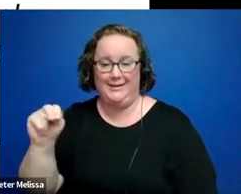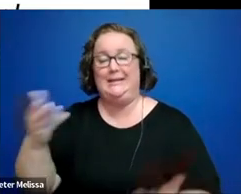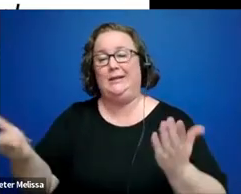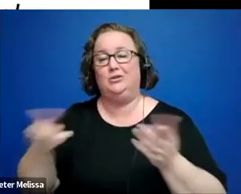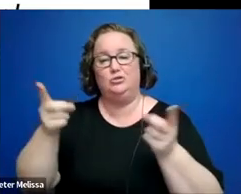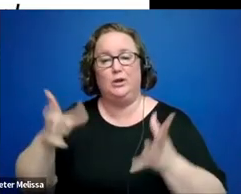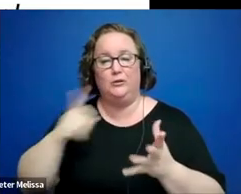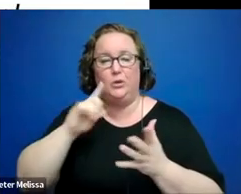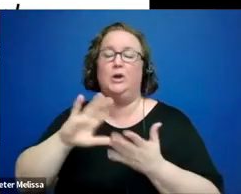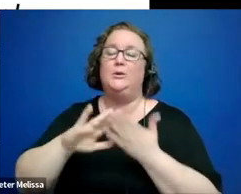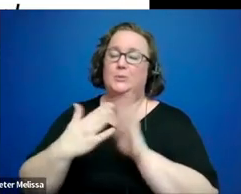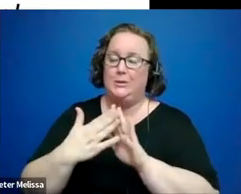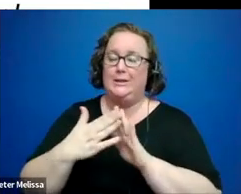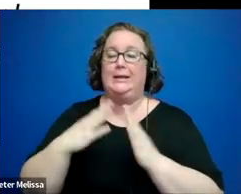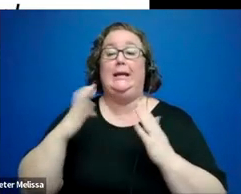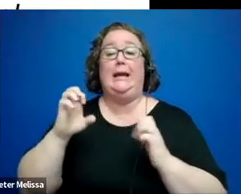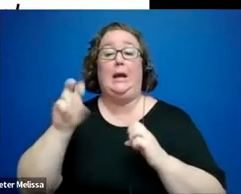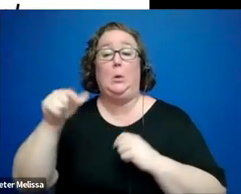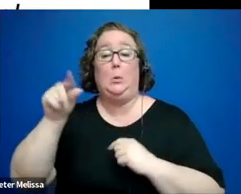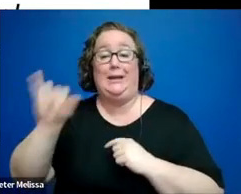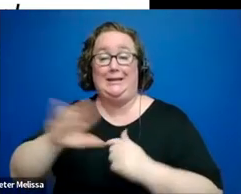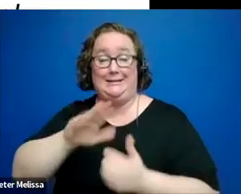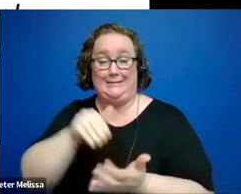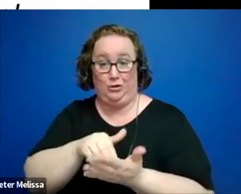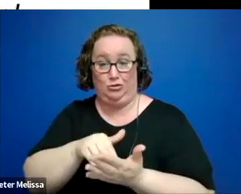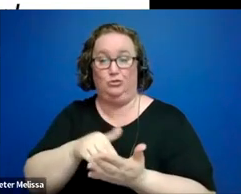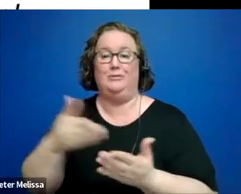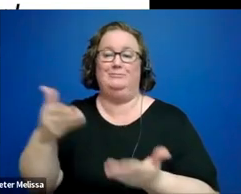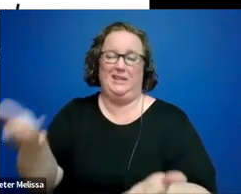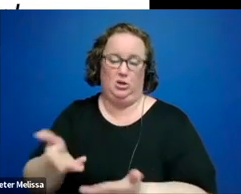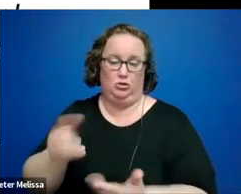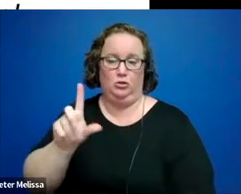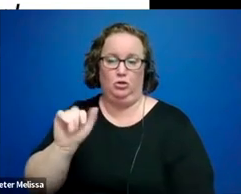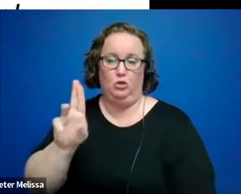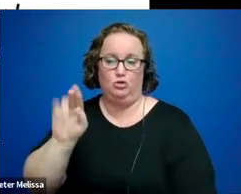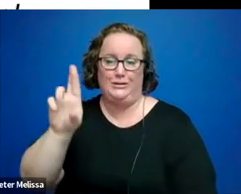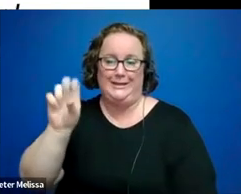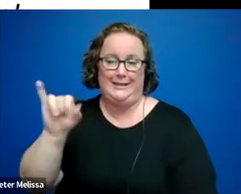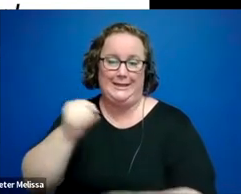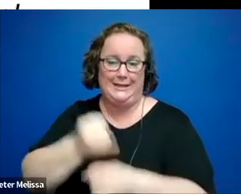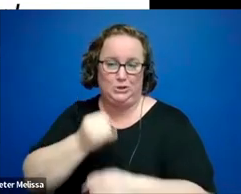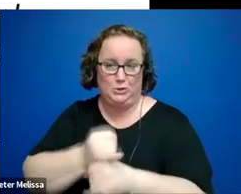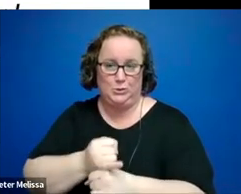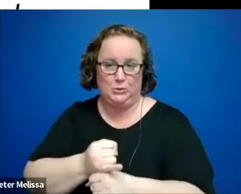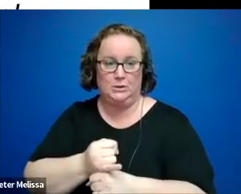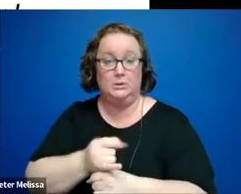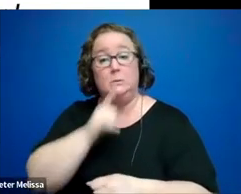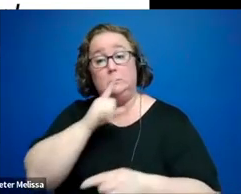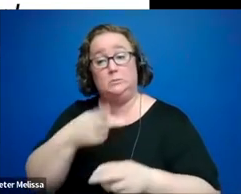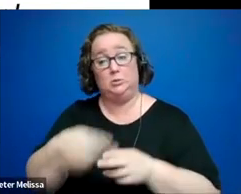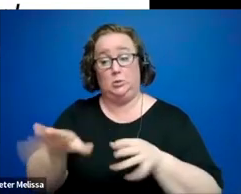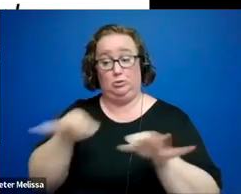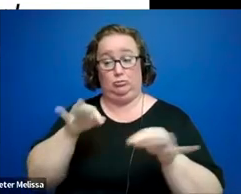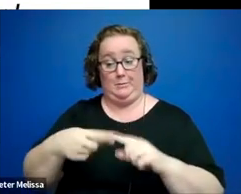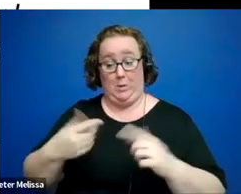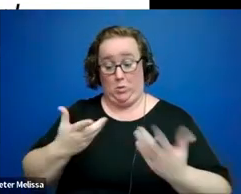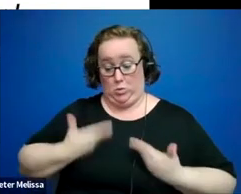Equity Center here at the Lurie Institute. A quick visual description of myself. I